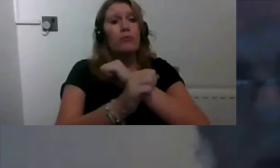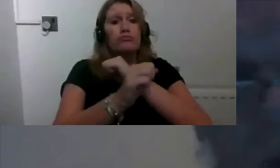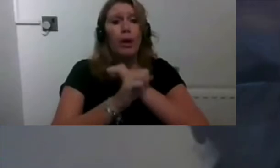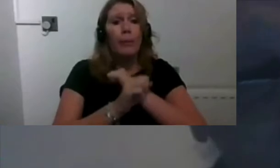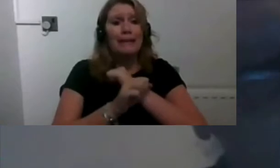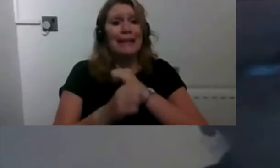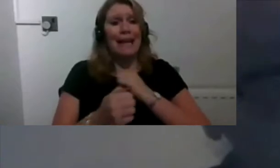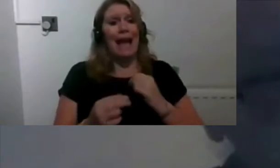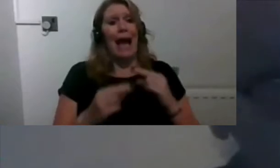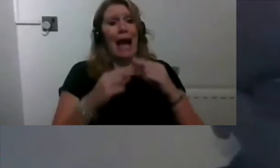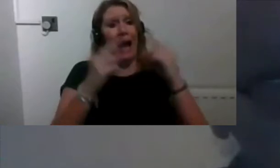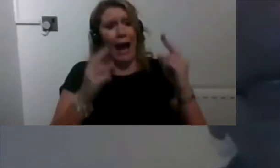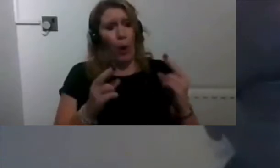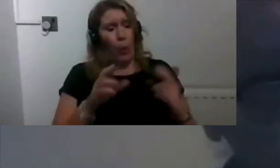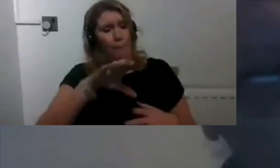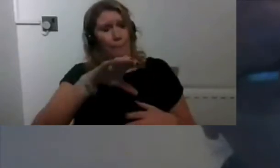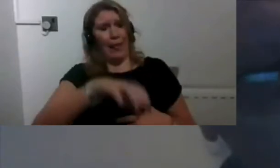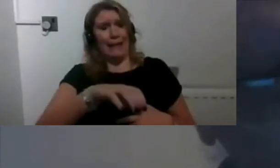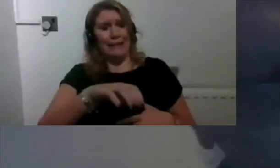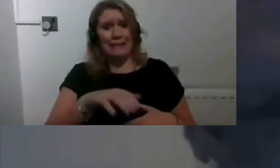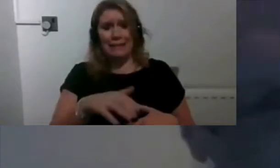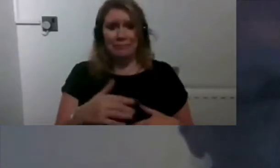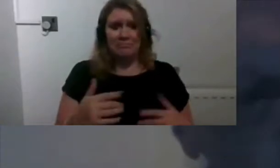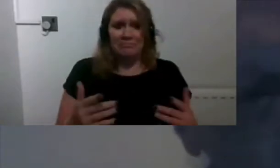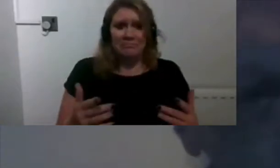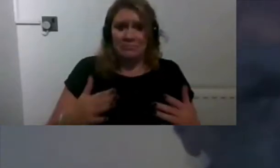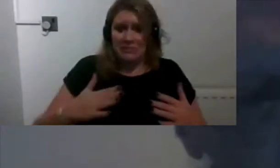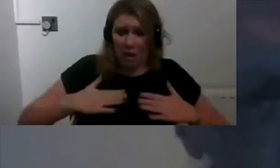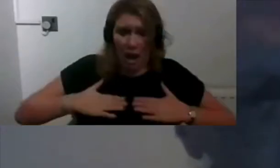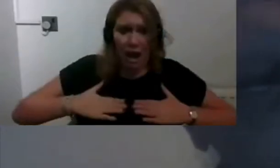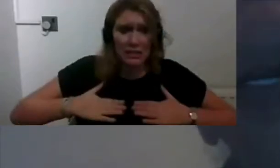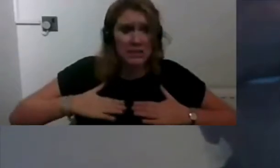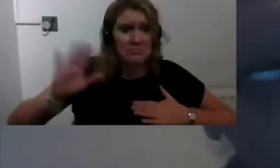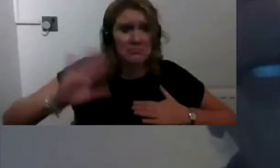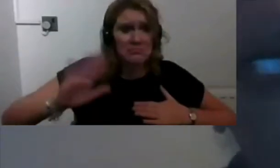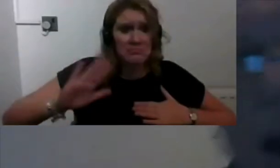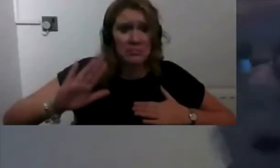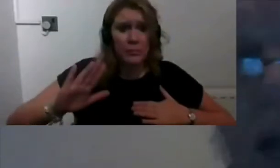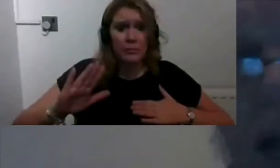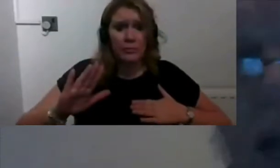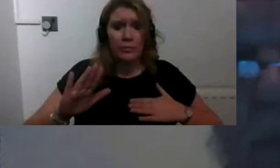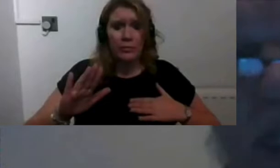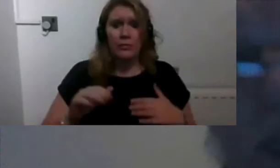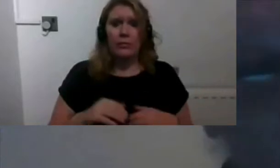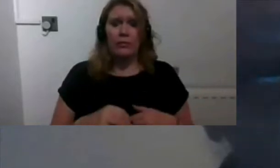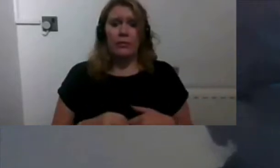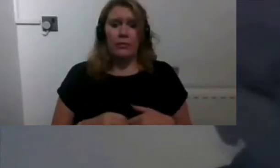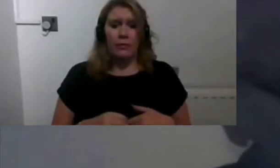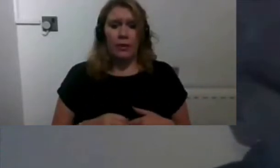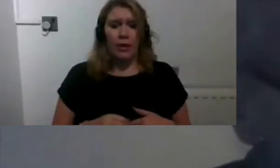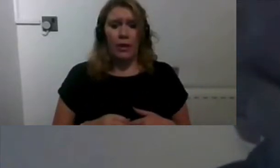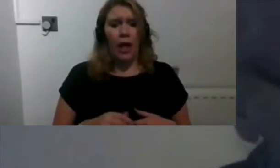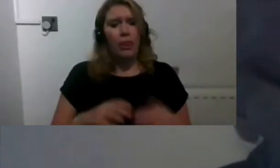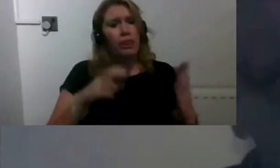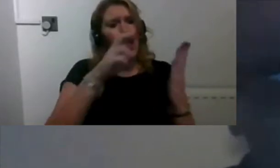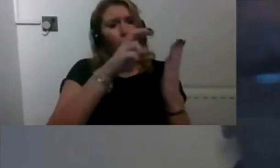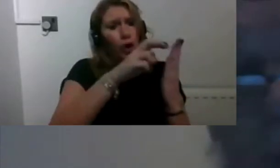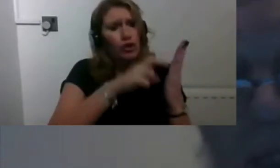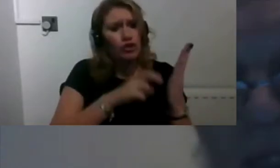Is no longer ours. The contract is signed, Our names are not there.